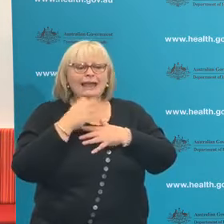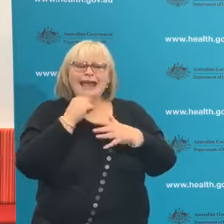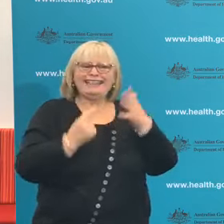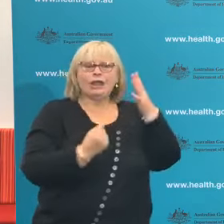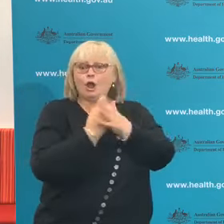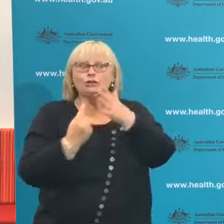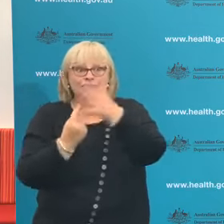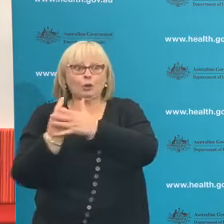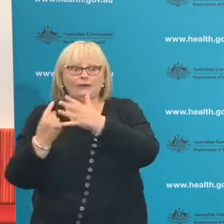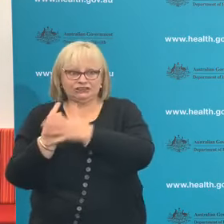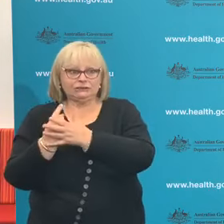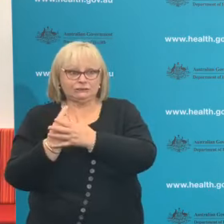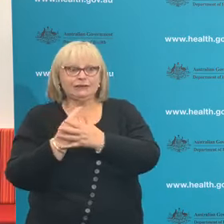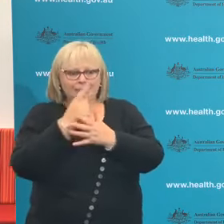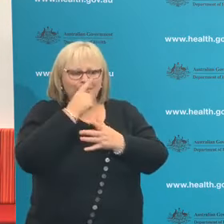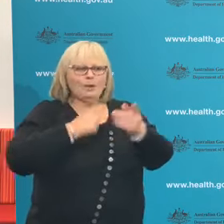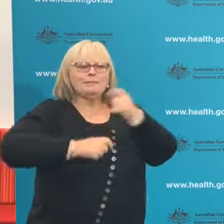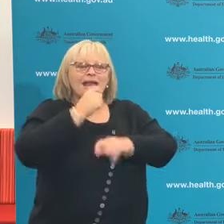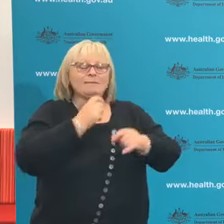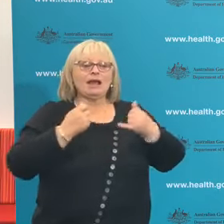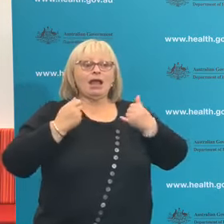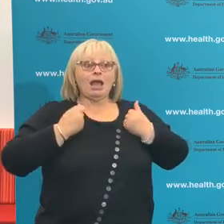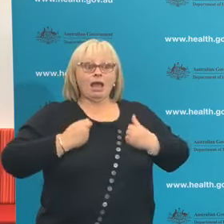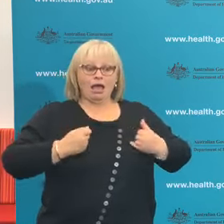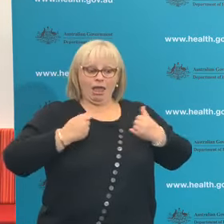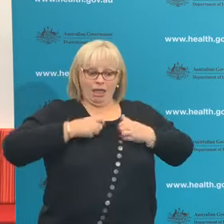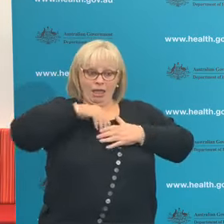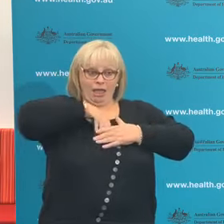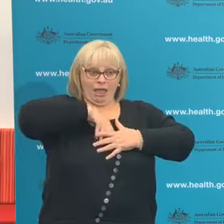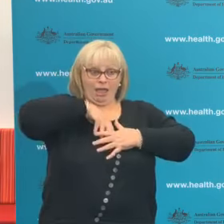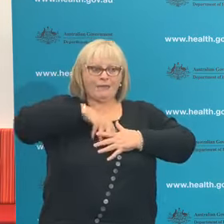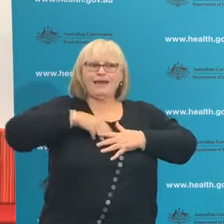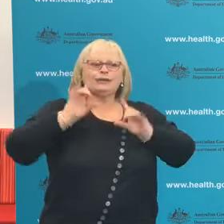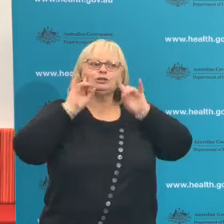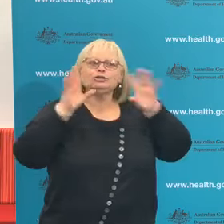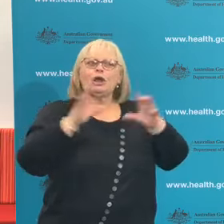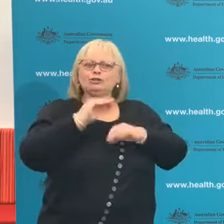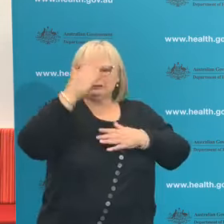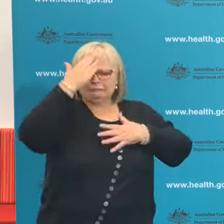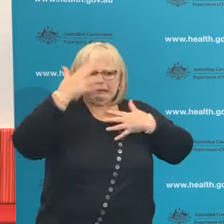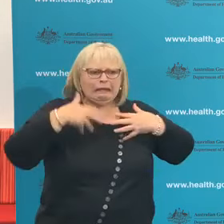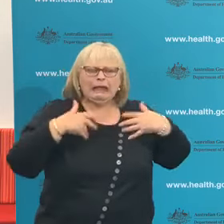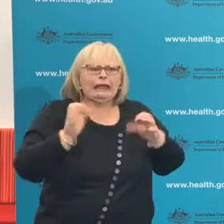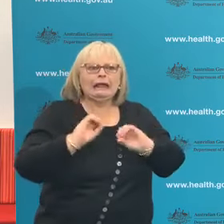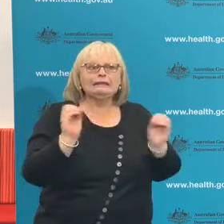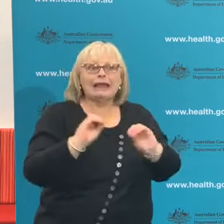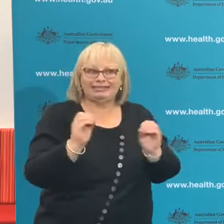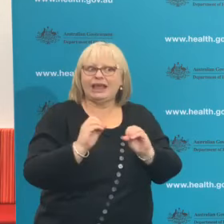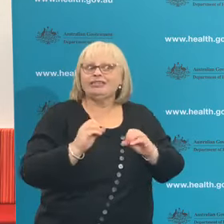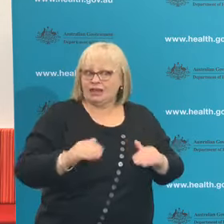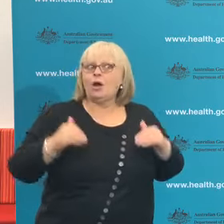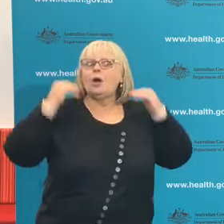getting asymptomatic infection would be high. So we've had talks with leading